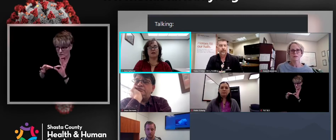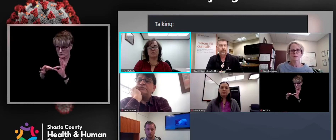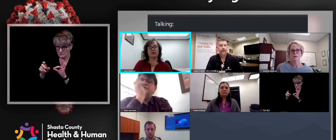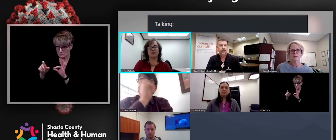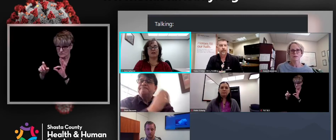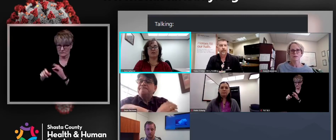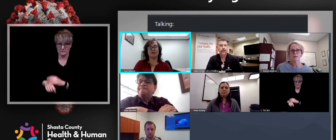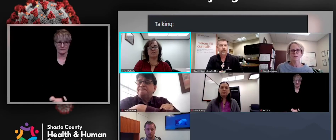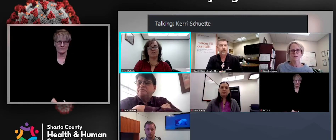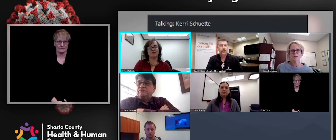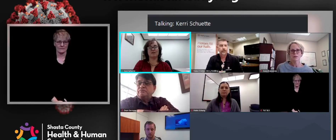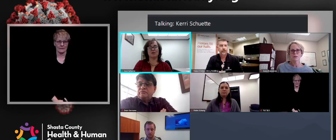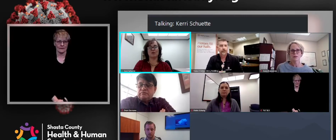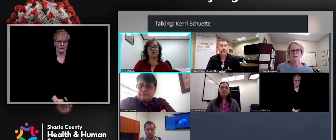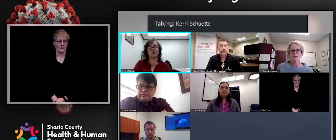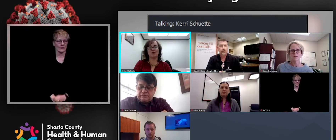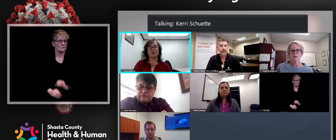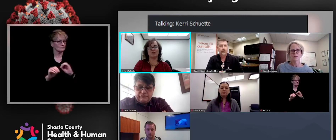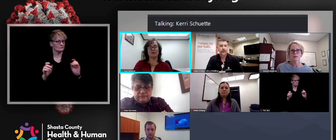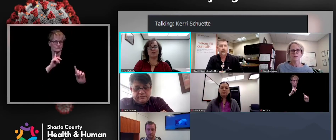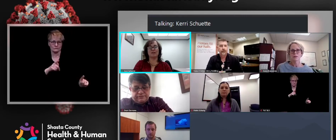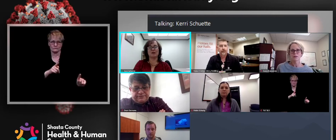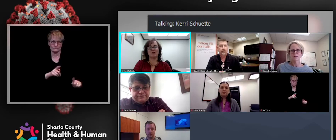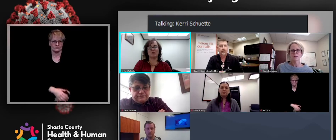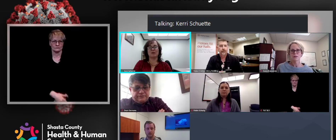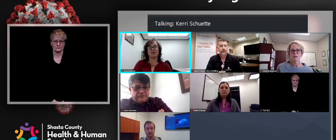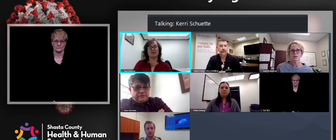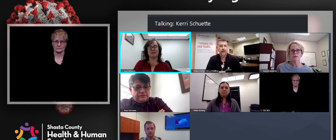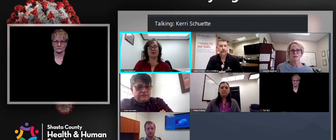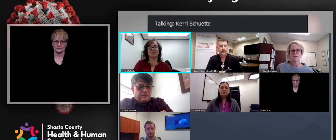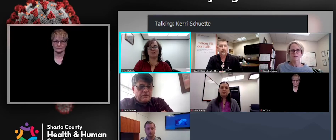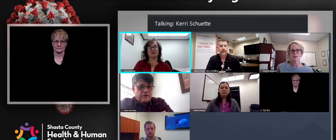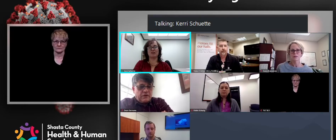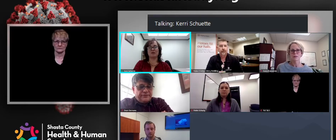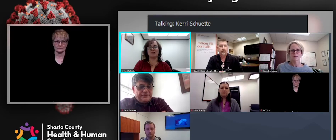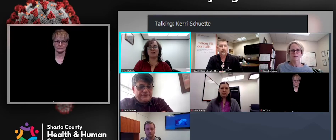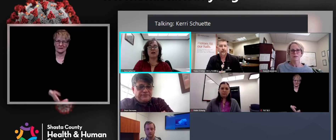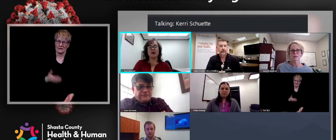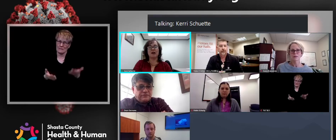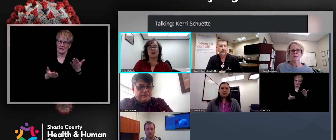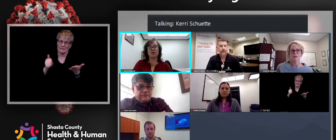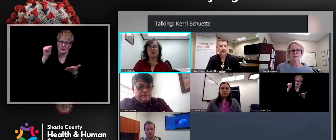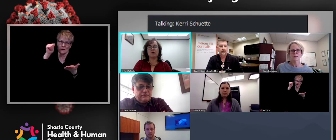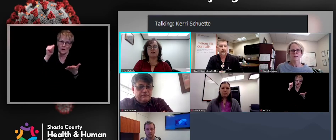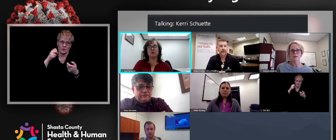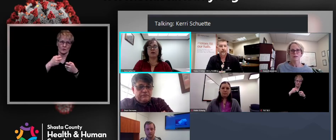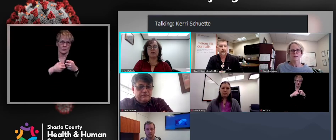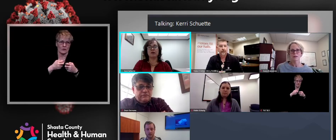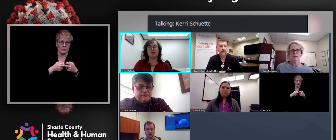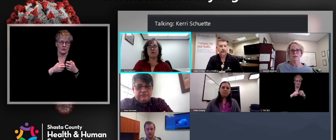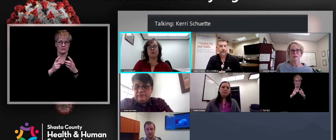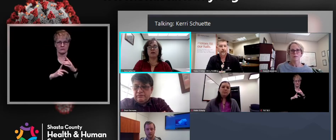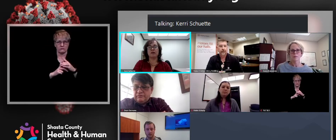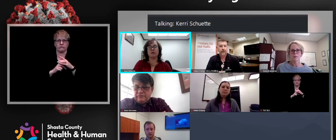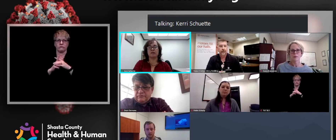I'm not hearing Glen, so he might be having some audio issues. Okay. So we are ready for media questions.